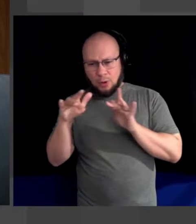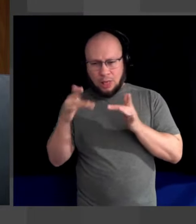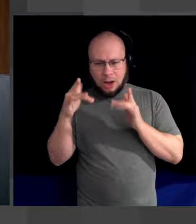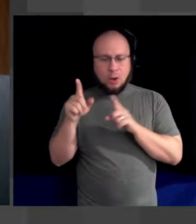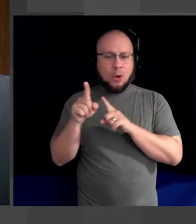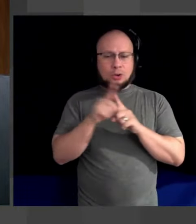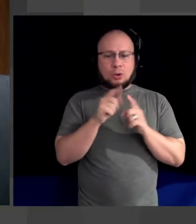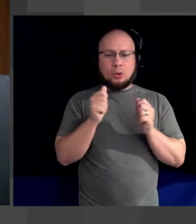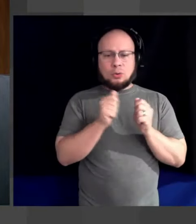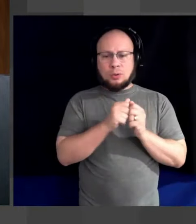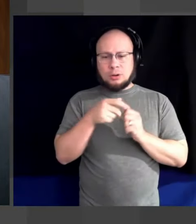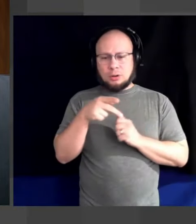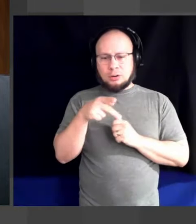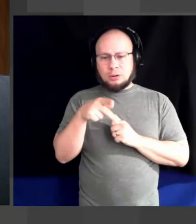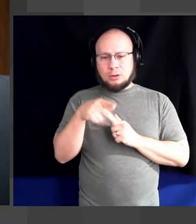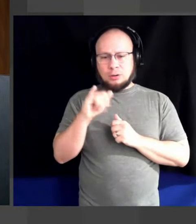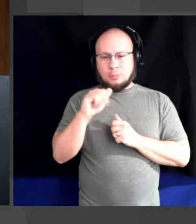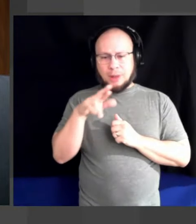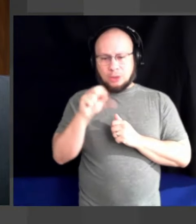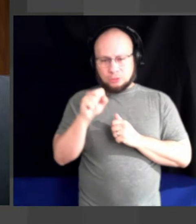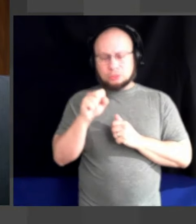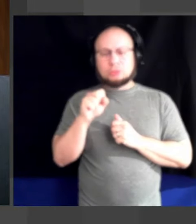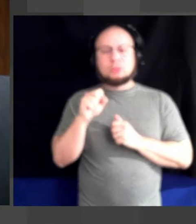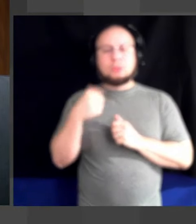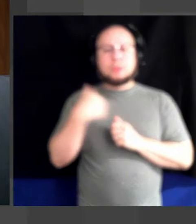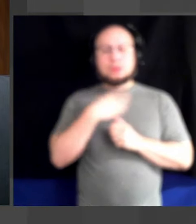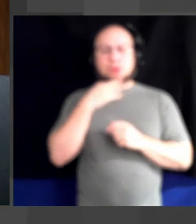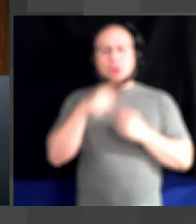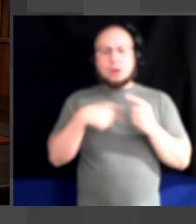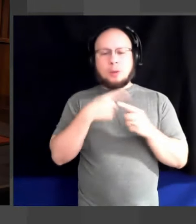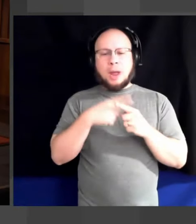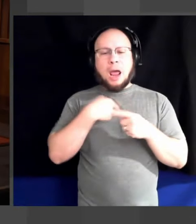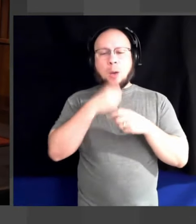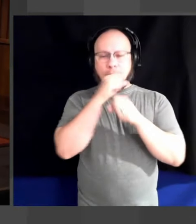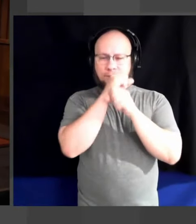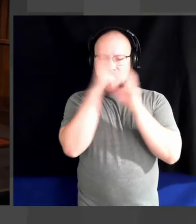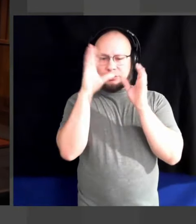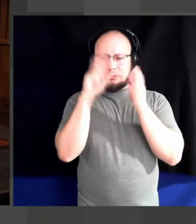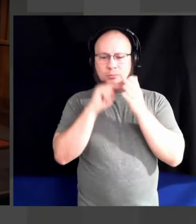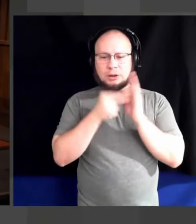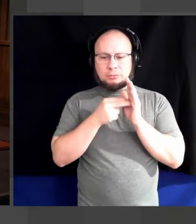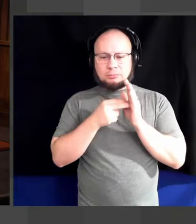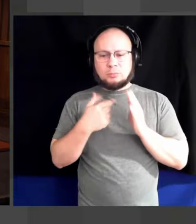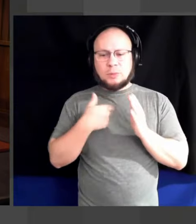FUNMENT. AND WE ALSO WORKED WITH SIGN PILLARS. THEY DESCRIBE THE VISION OF THE